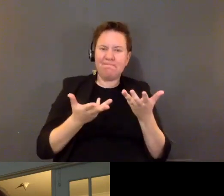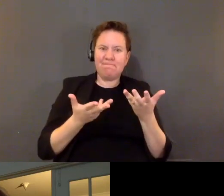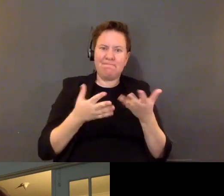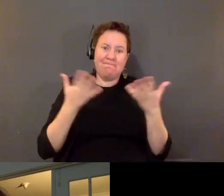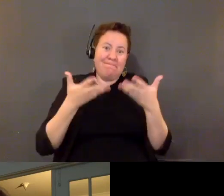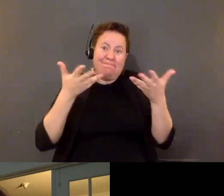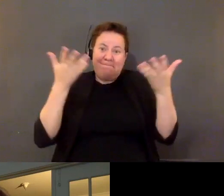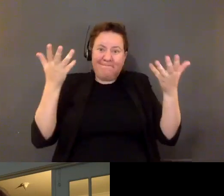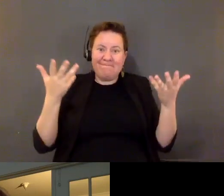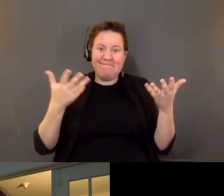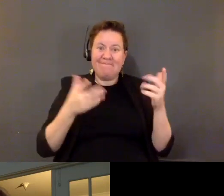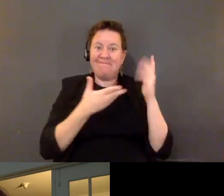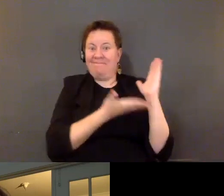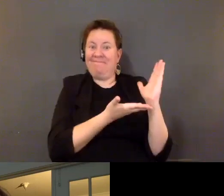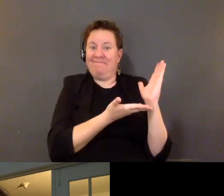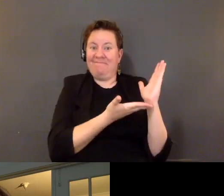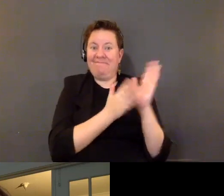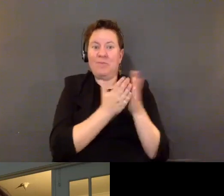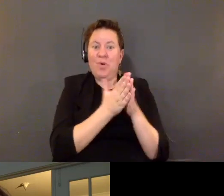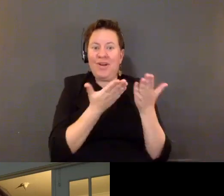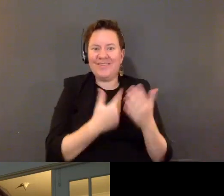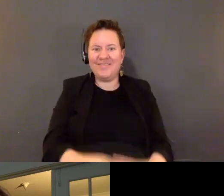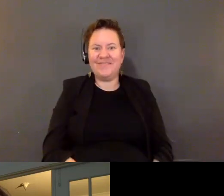amalgam that this thing is here. Look it's been stripped of its cover